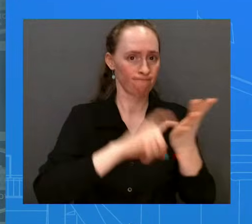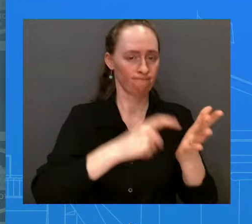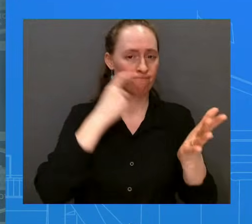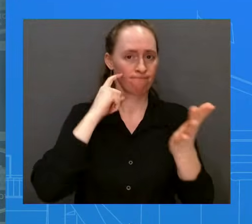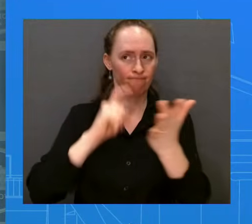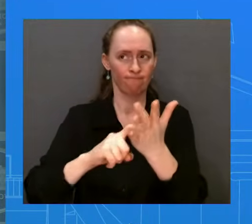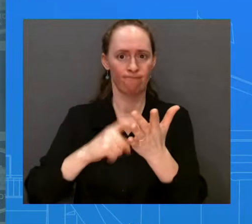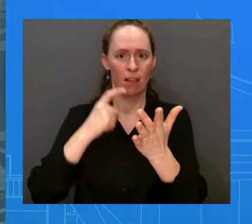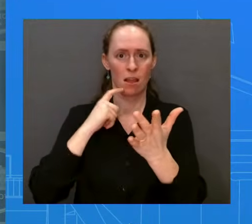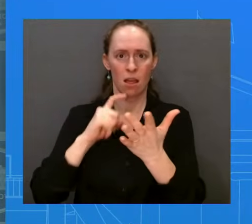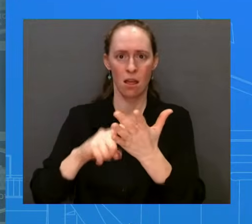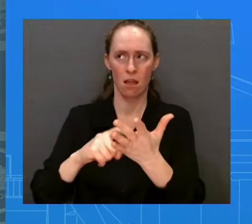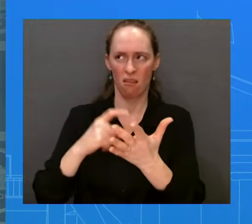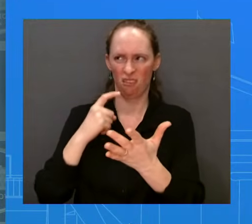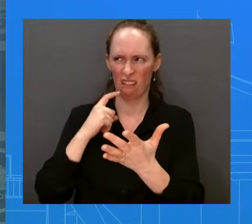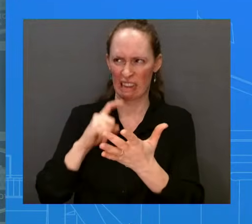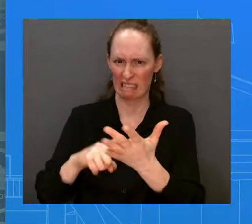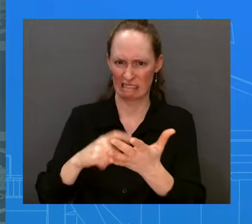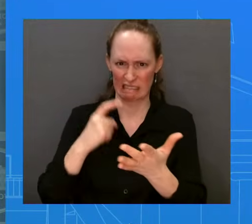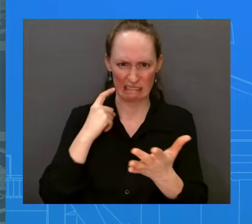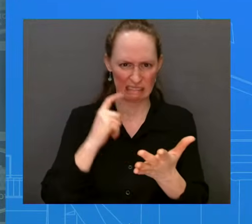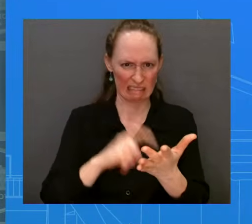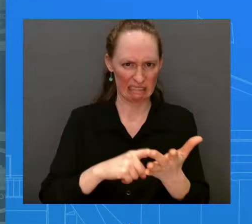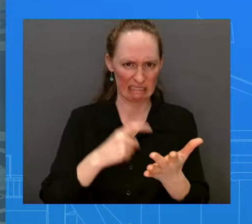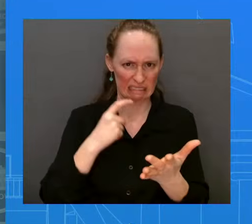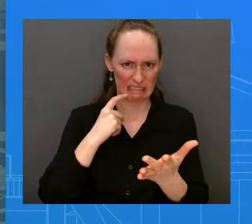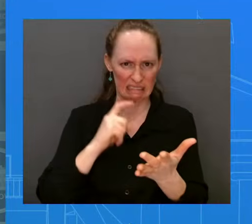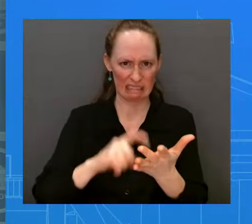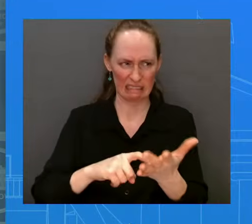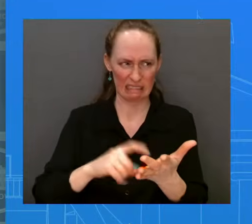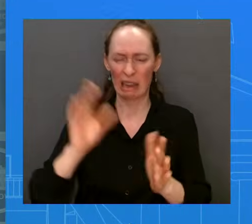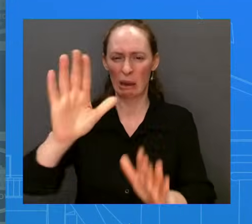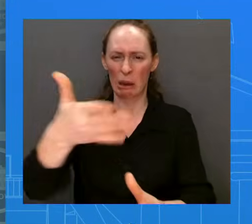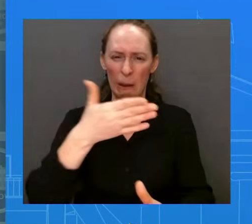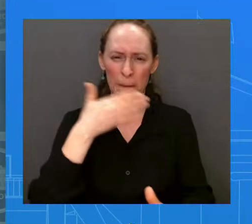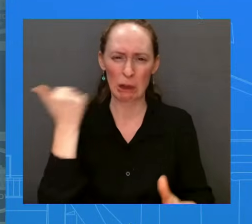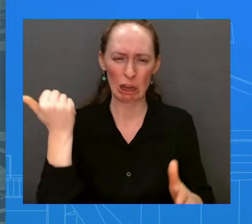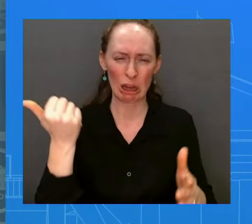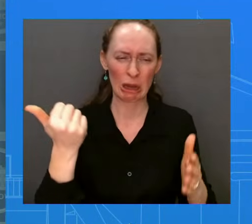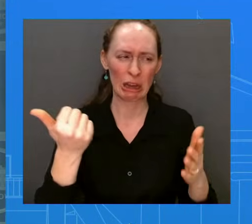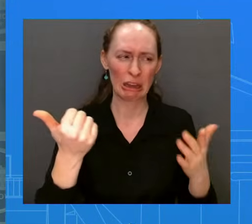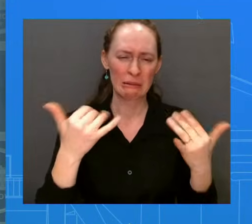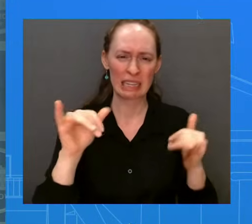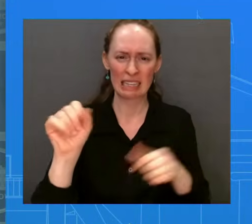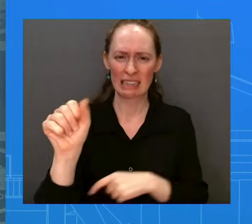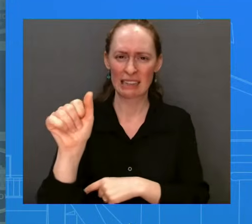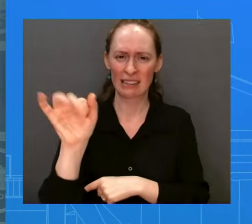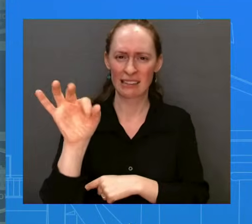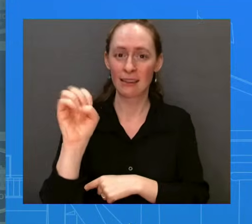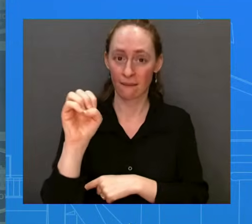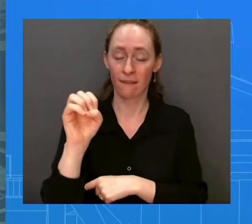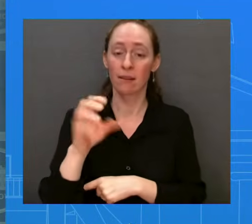In Saturday's case, we acted in consultation with the Canadian government, the President speaking personally with the --